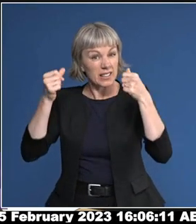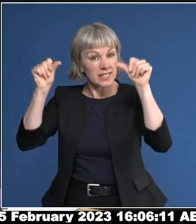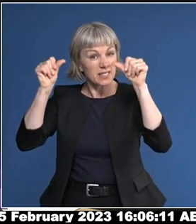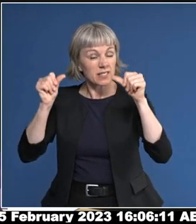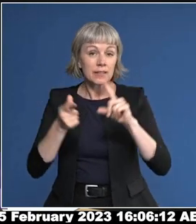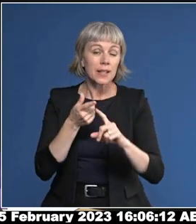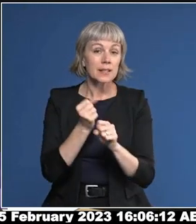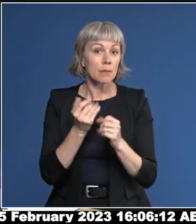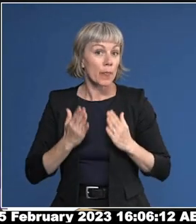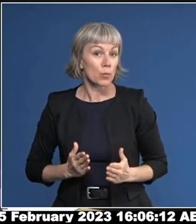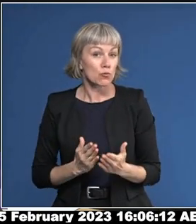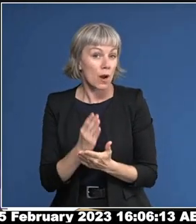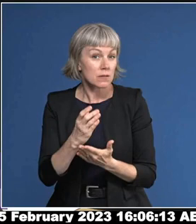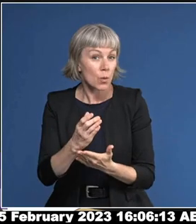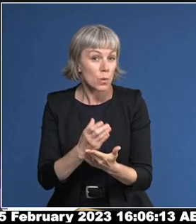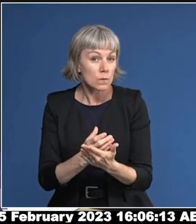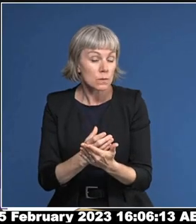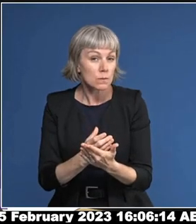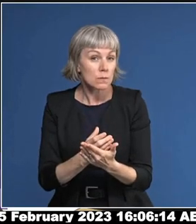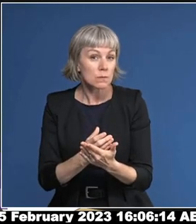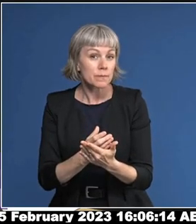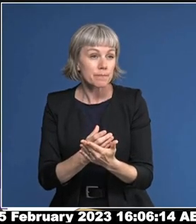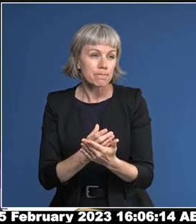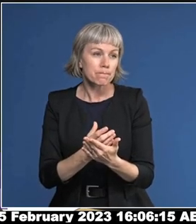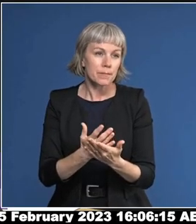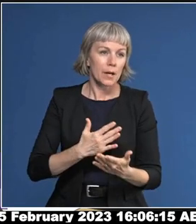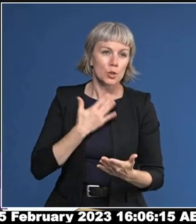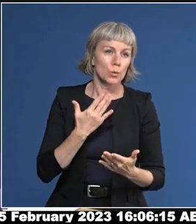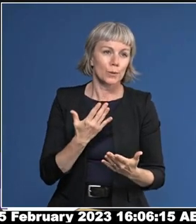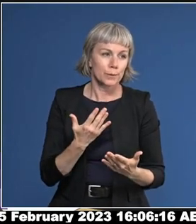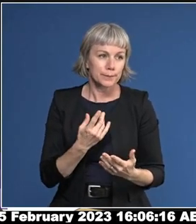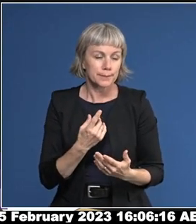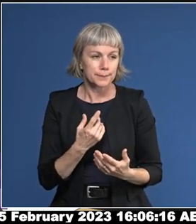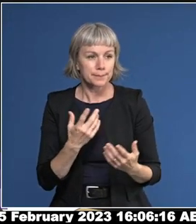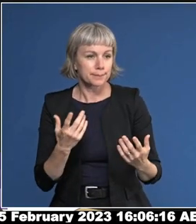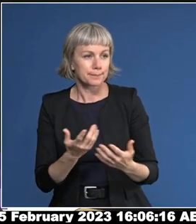I don't want to simplify it, but if - can you say, for example, service provider X